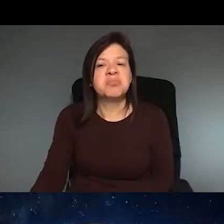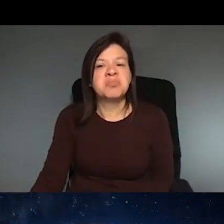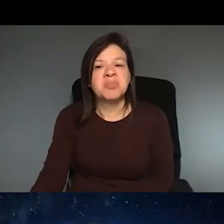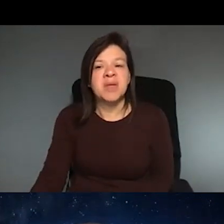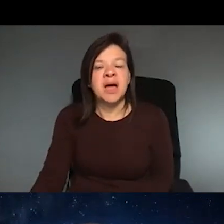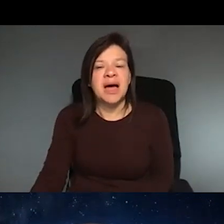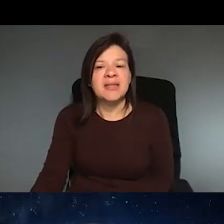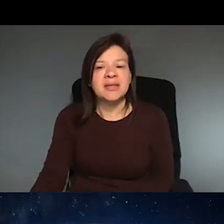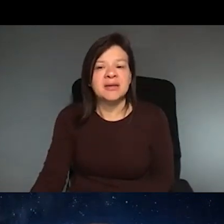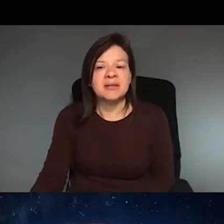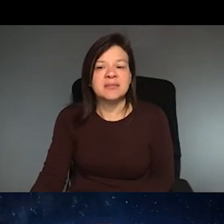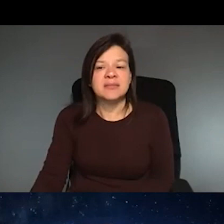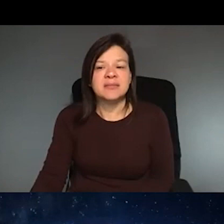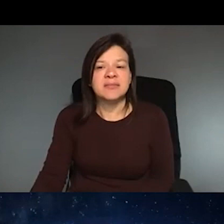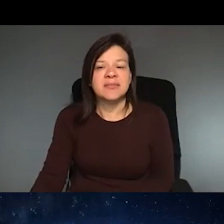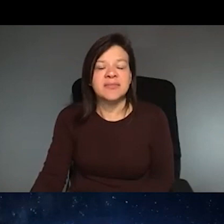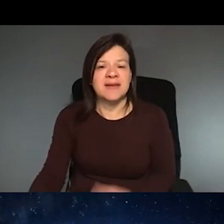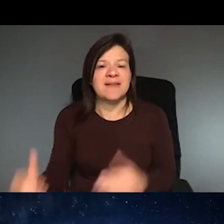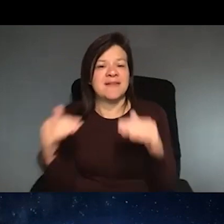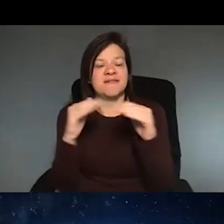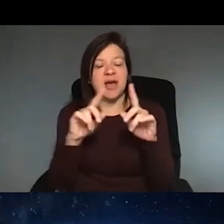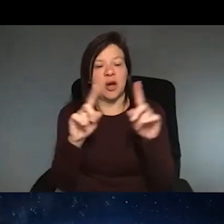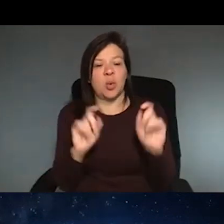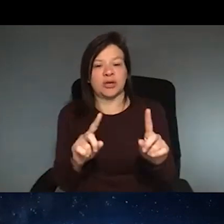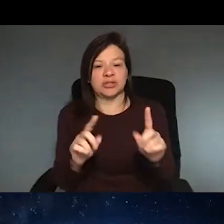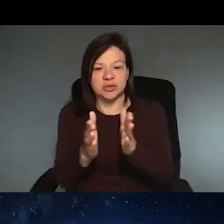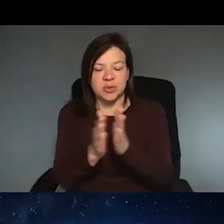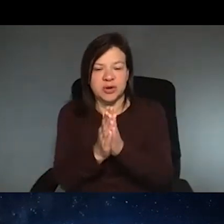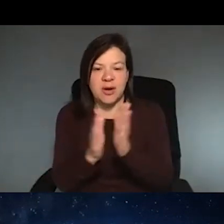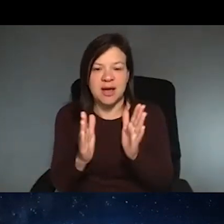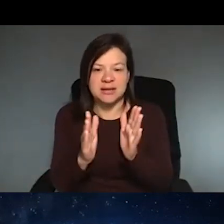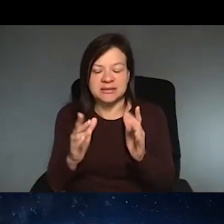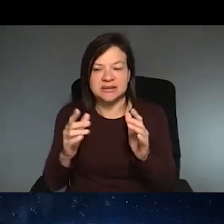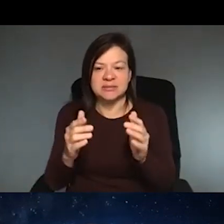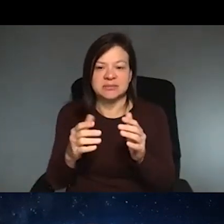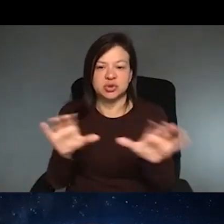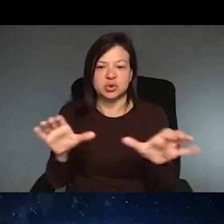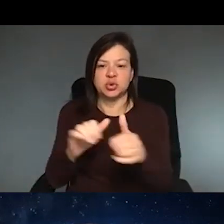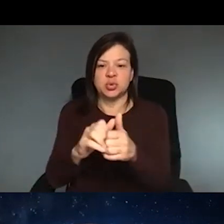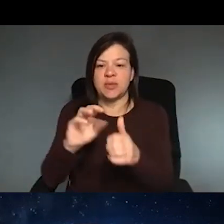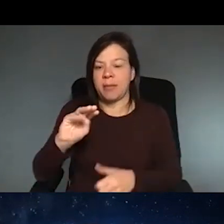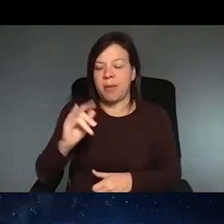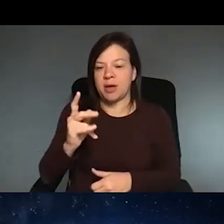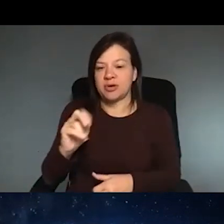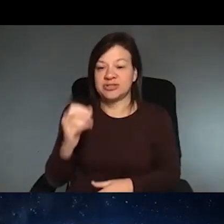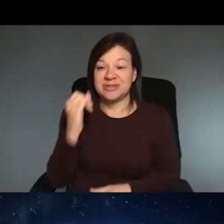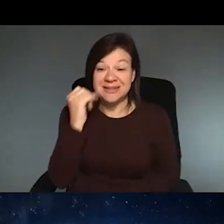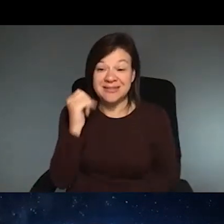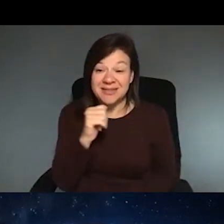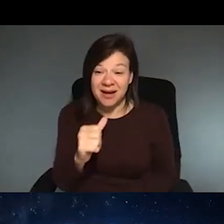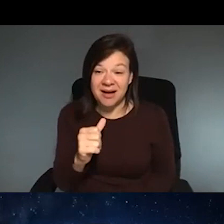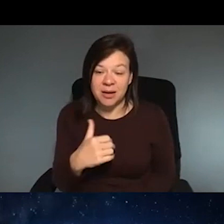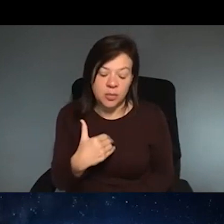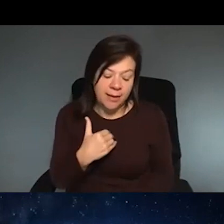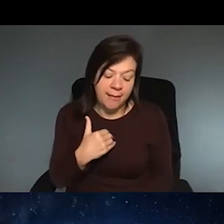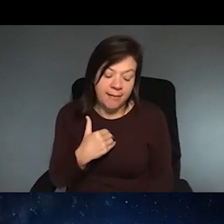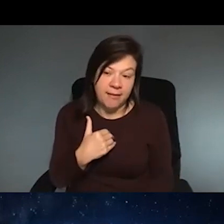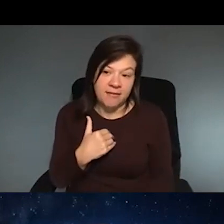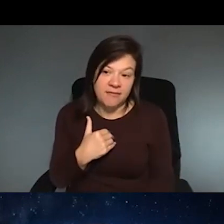QUESTION TO THE TEAM WHEN YOU ARE REQUESTING TO HAVE MIGRATION DONE. OTHERWISE WE HAVE A WEBSITE AND APOLOGIZE FOR NOT